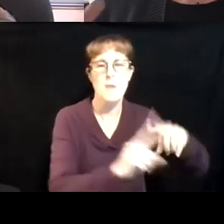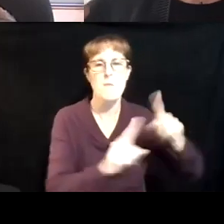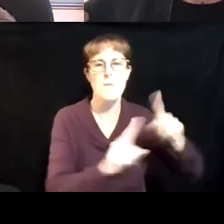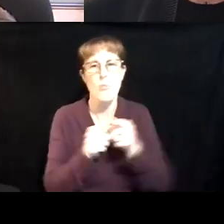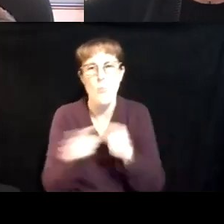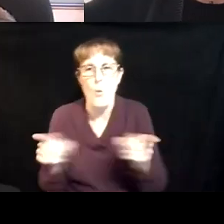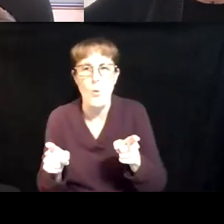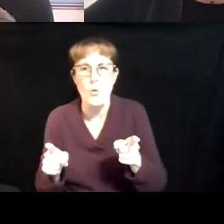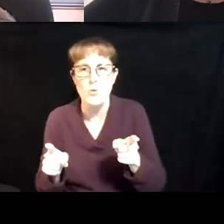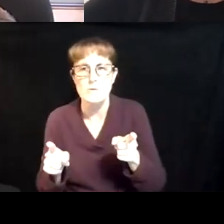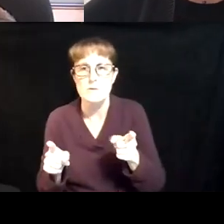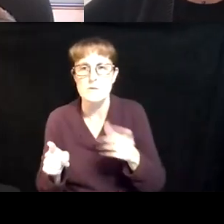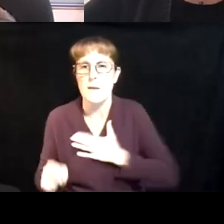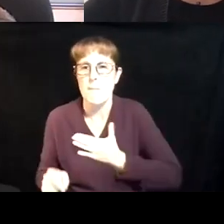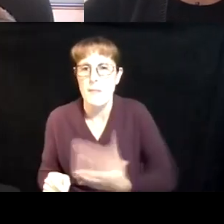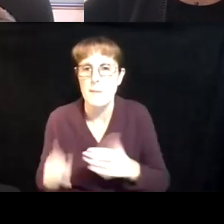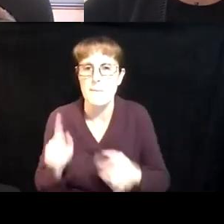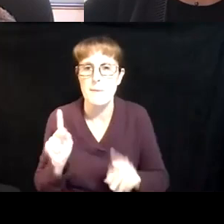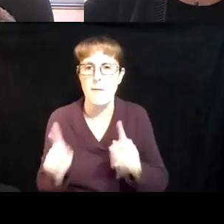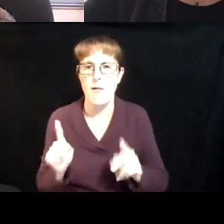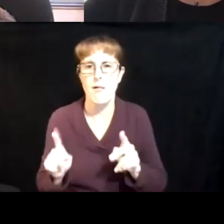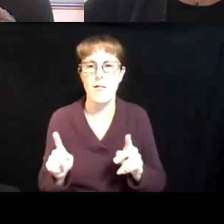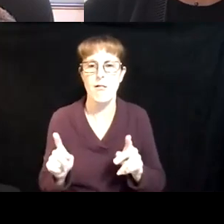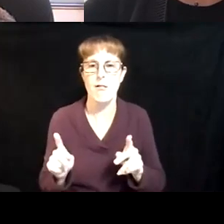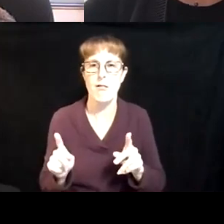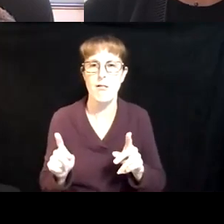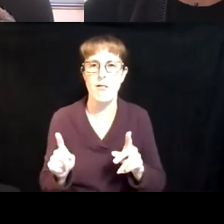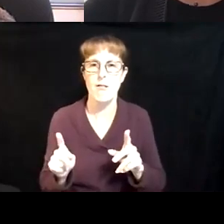How should we think about responsibility with